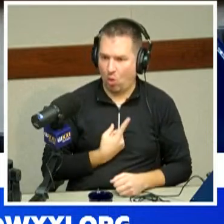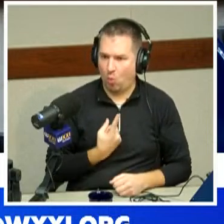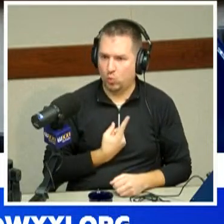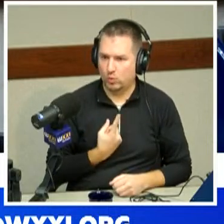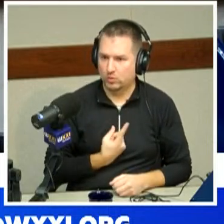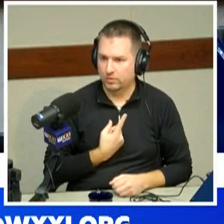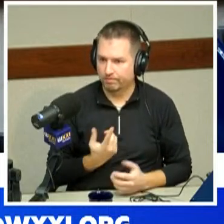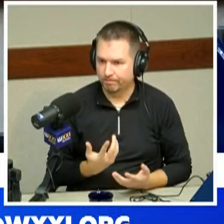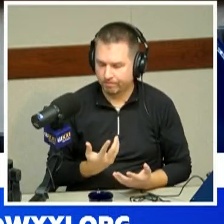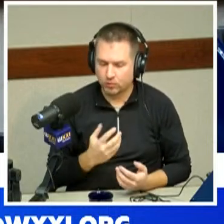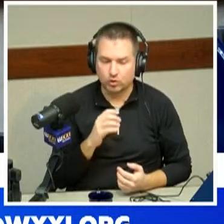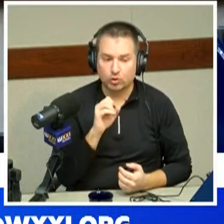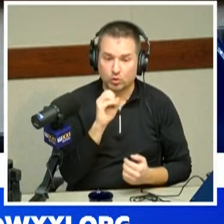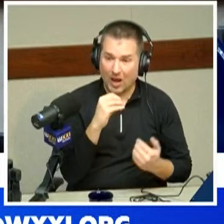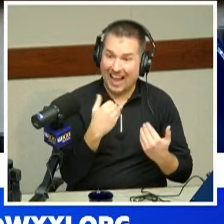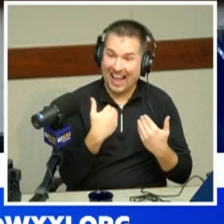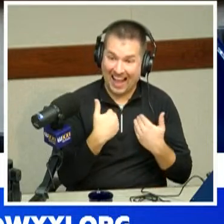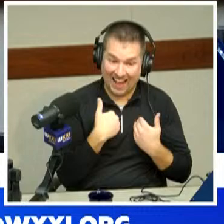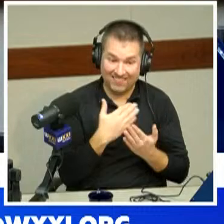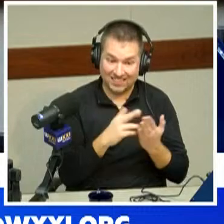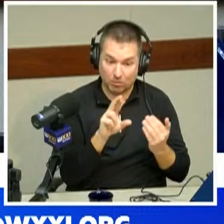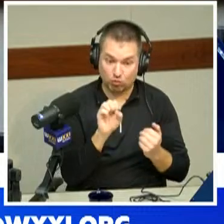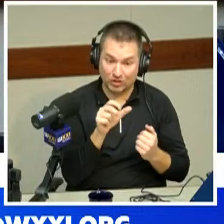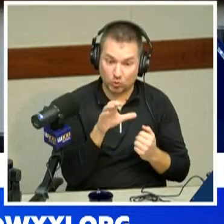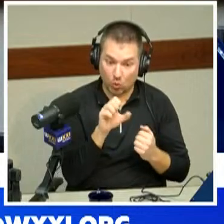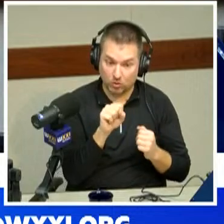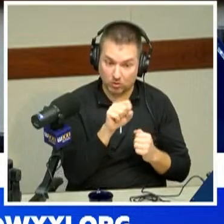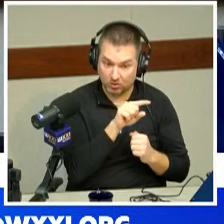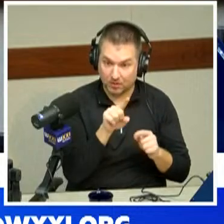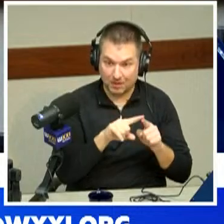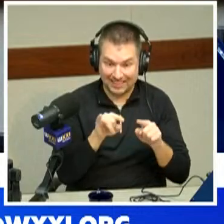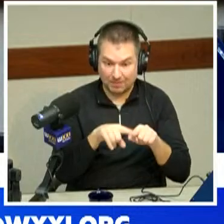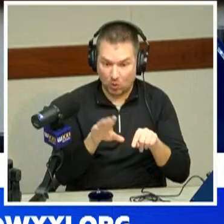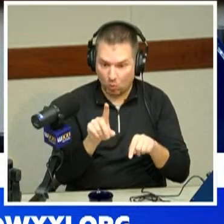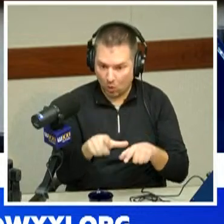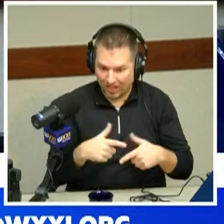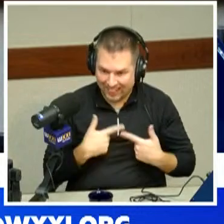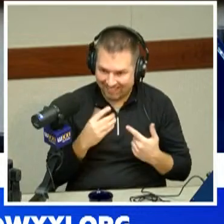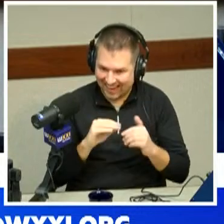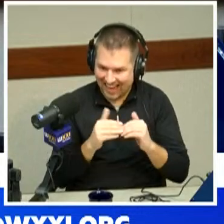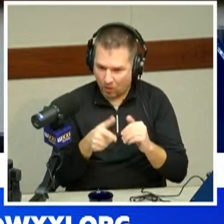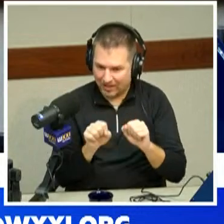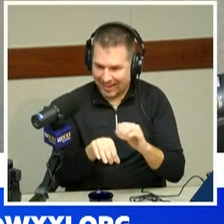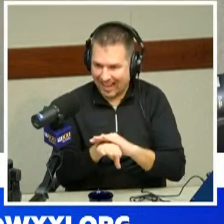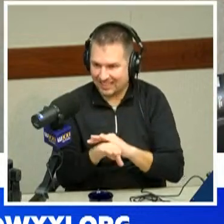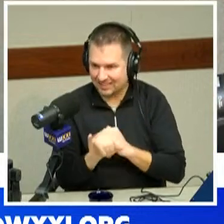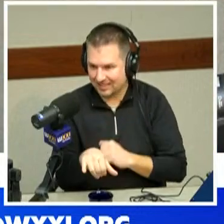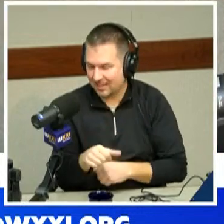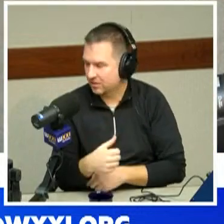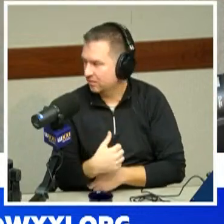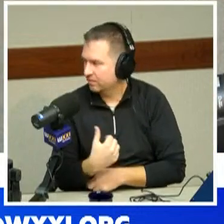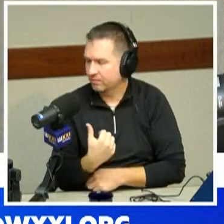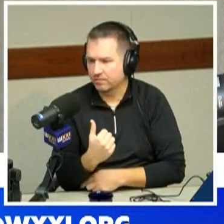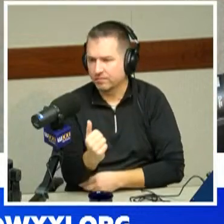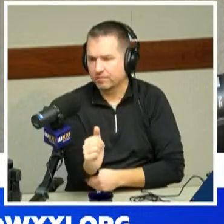there um but it depends on where you live and your accessibility to them great uh we are talking with